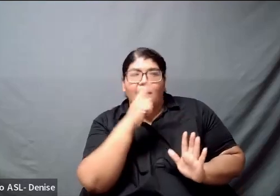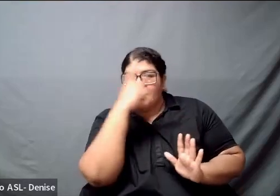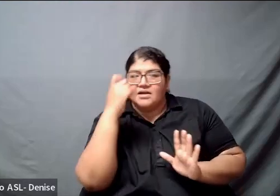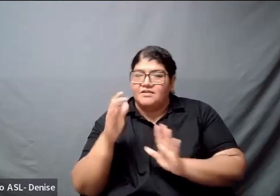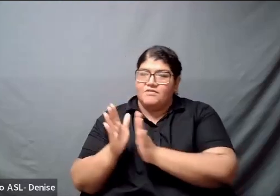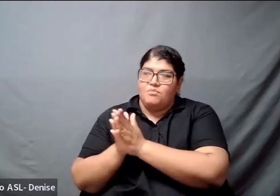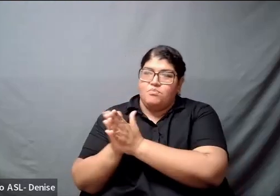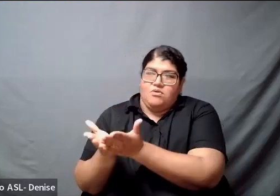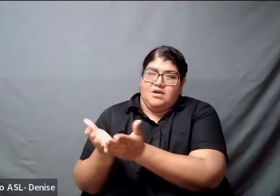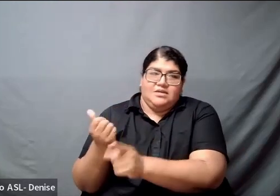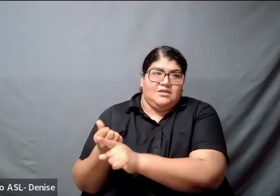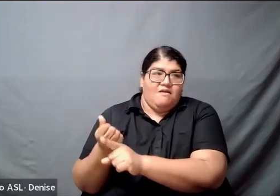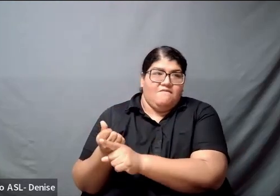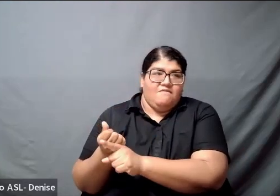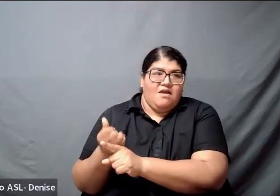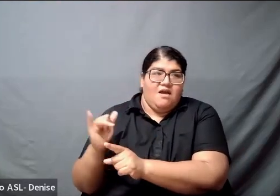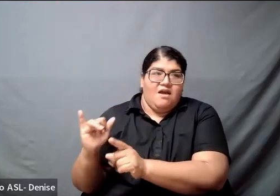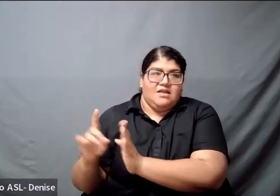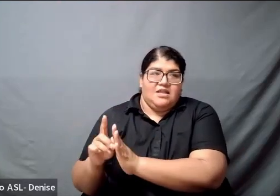but because you are a queer person or because you are a fat person,